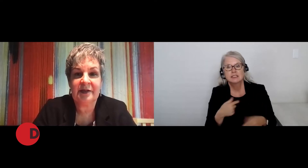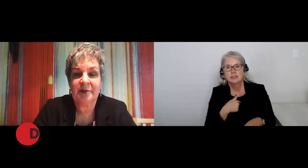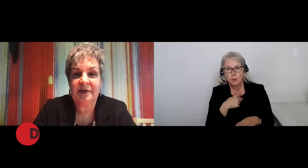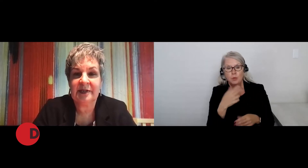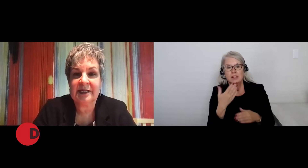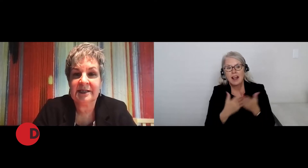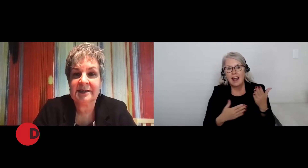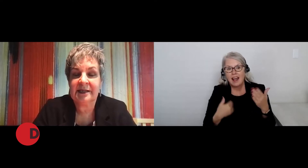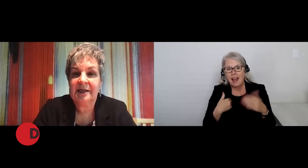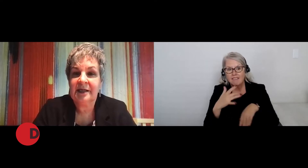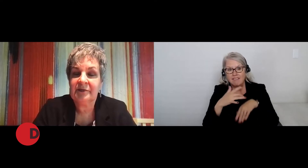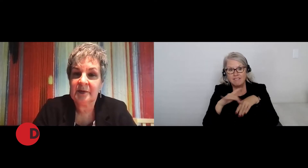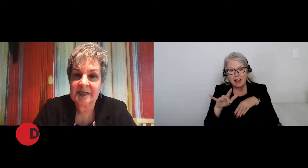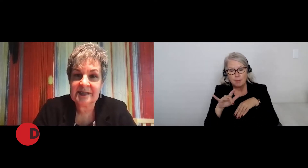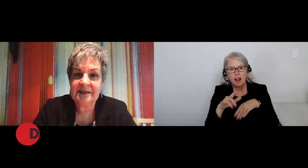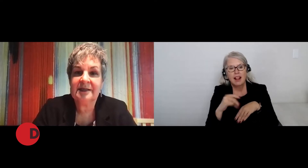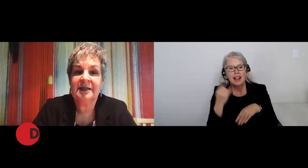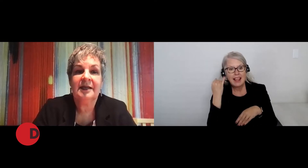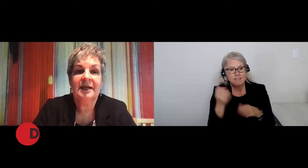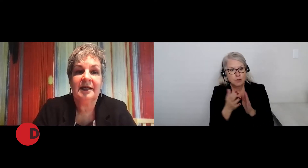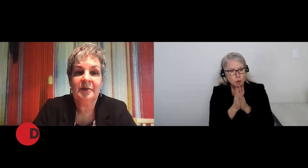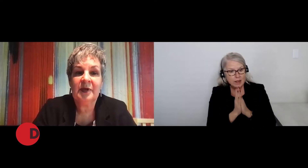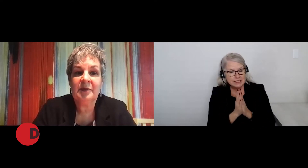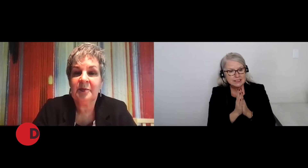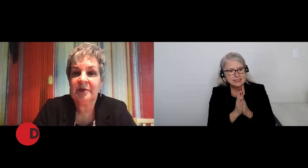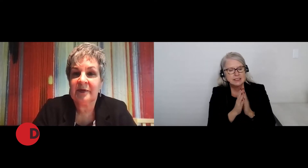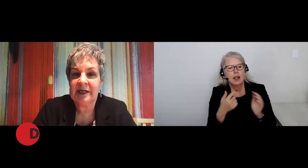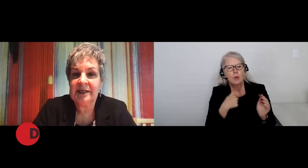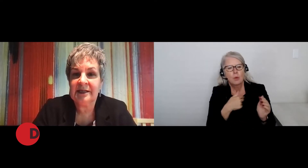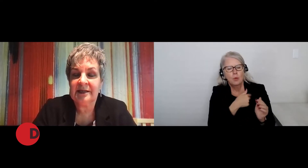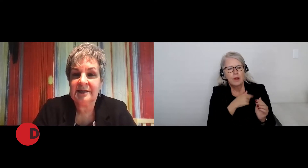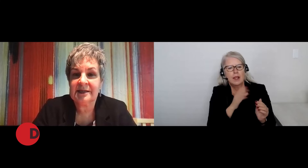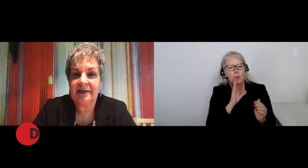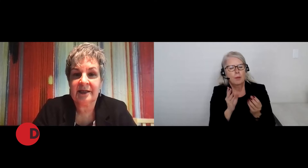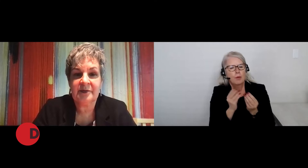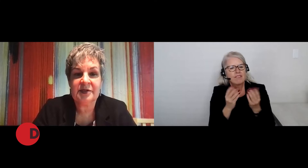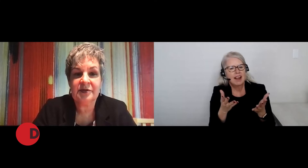customers. We have availability, if requested, to provide sign